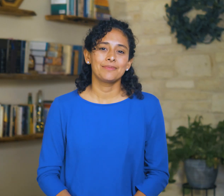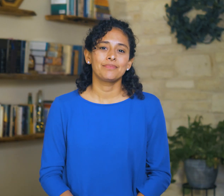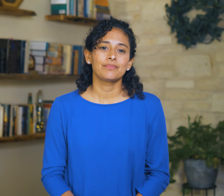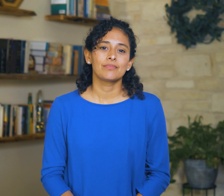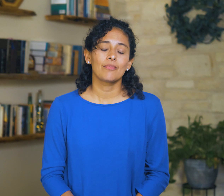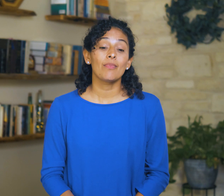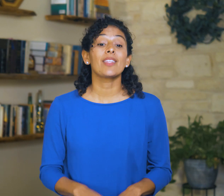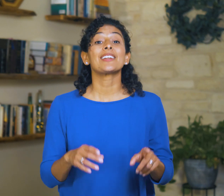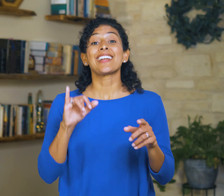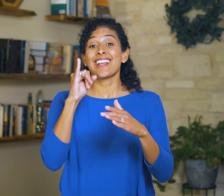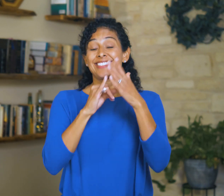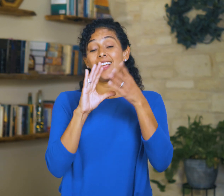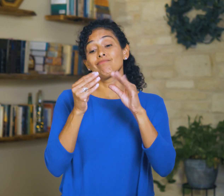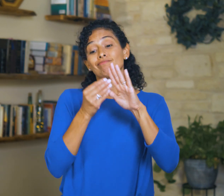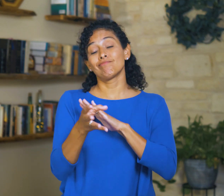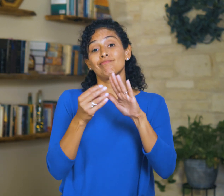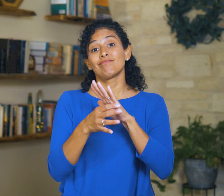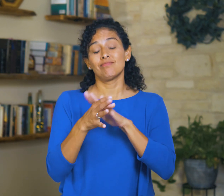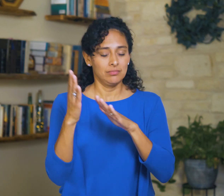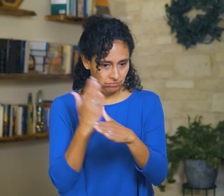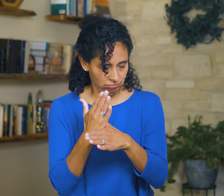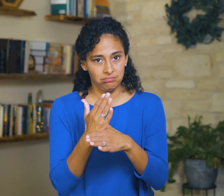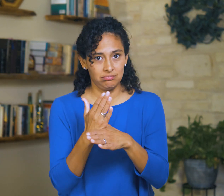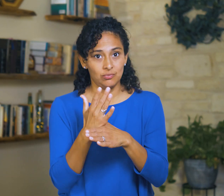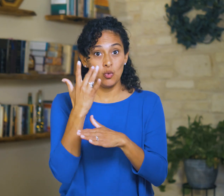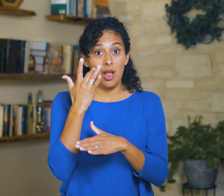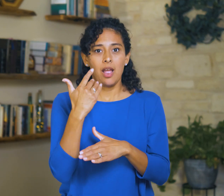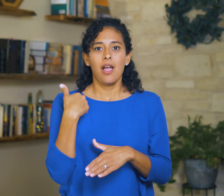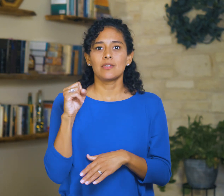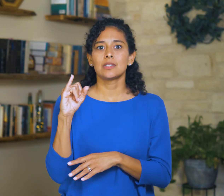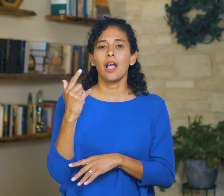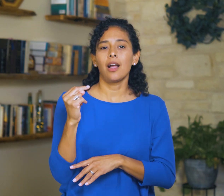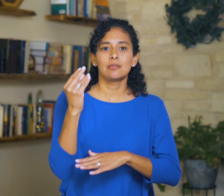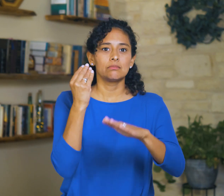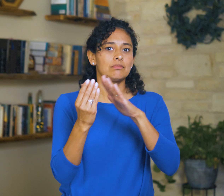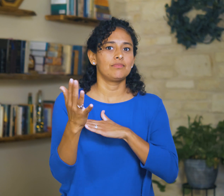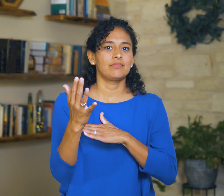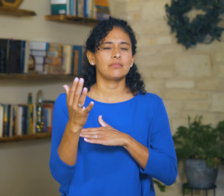The oracles are interrupted by Isaiah’s prophetic sign